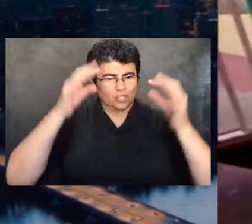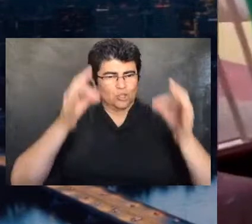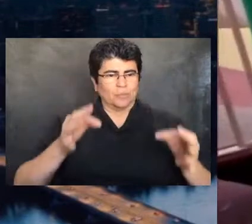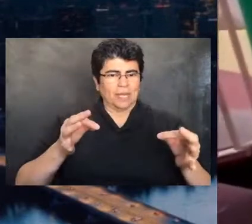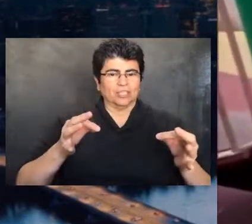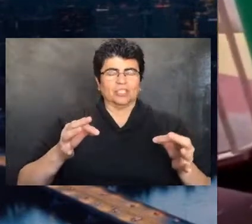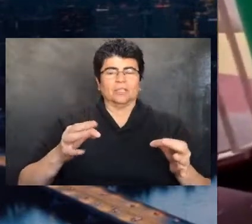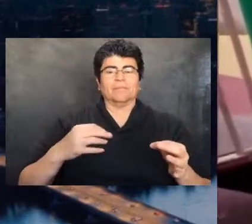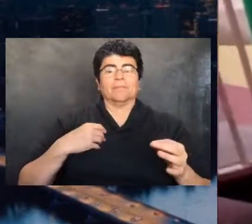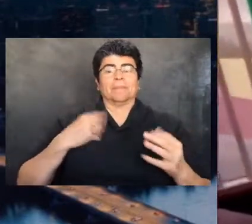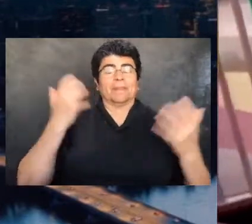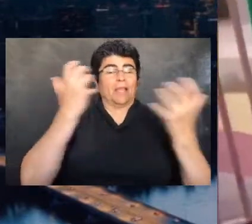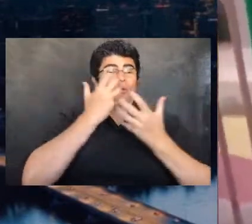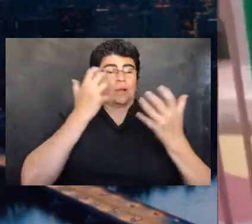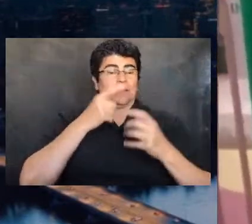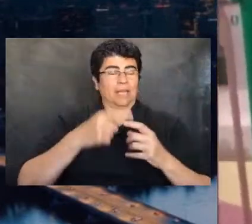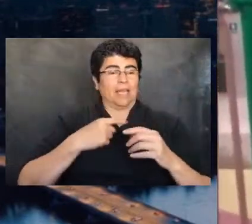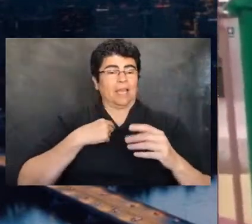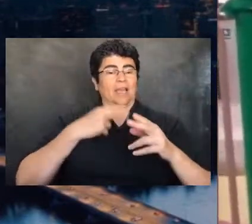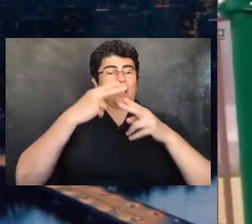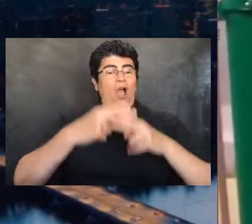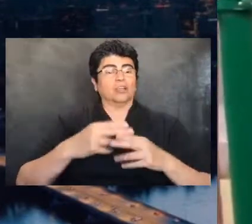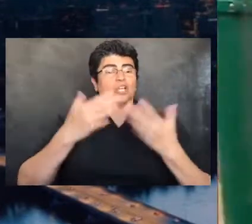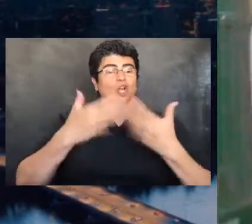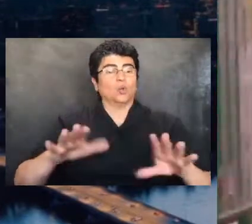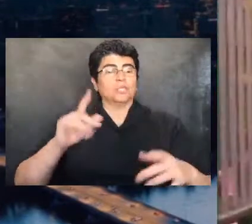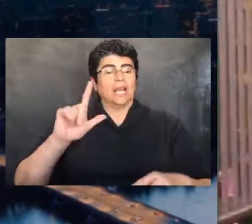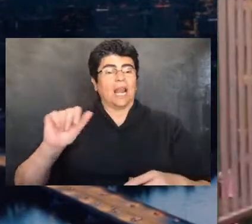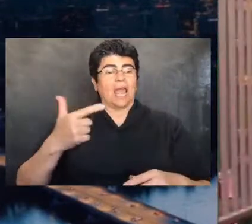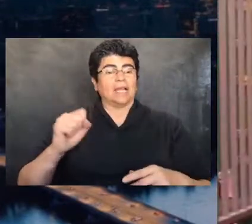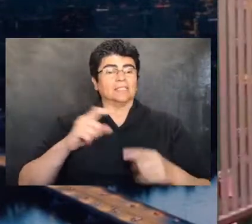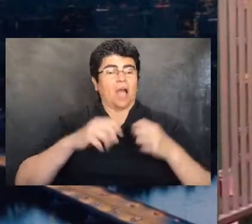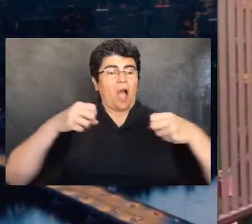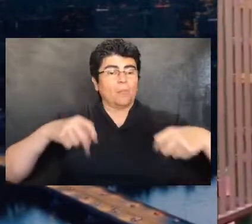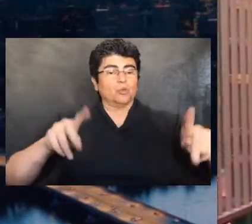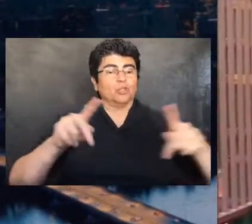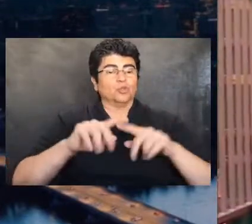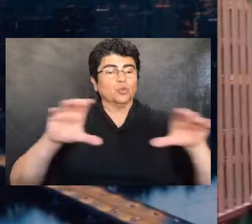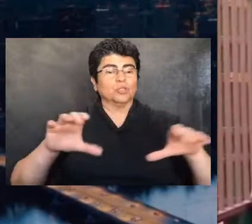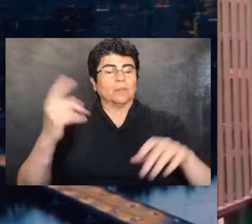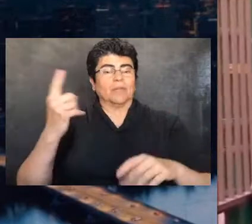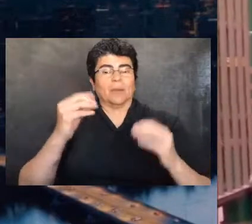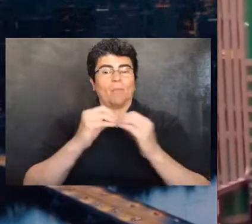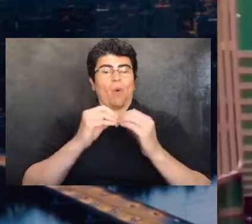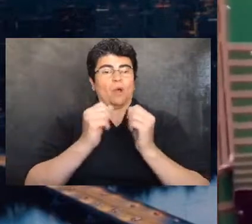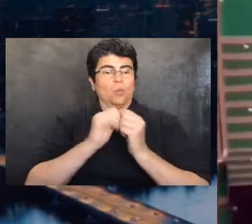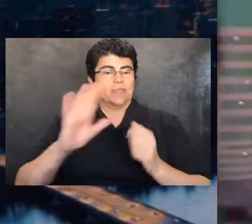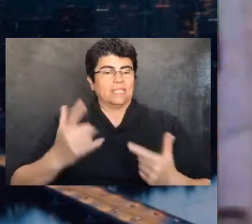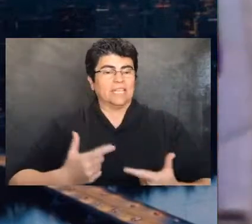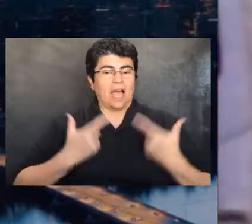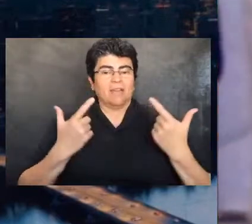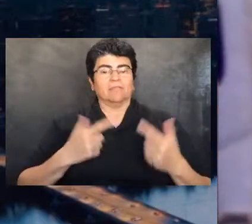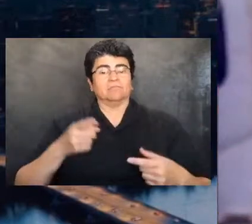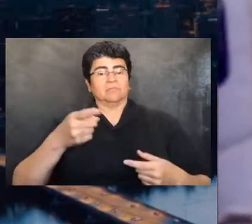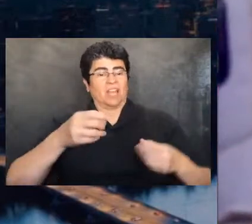Incredibly, he calls losing his leg an opportunity to do something more with his life. An opportunity to keep working,